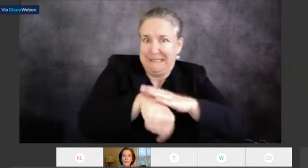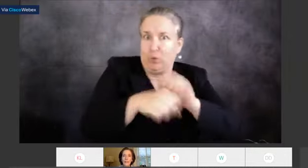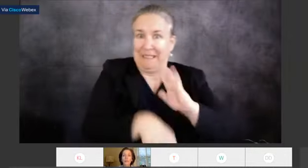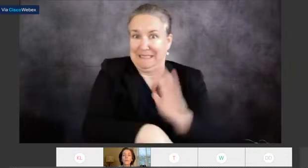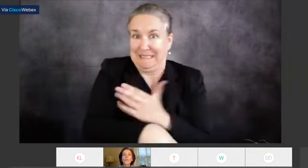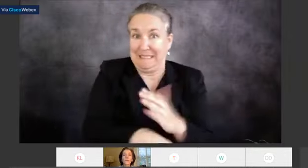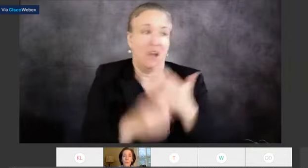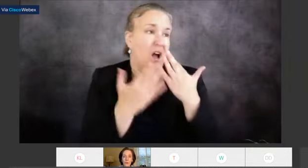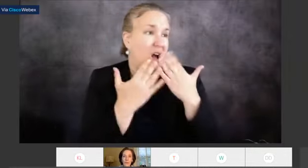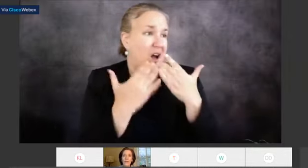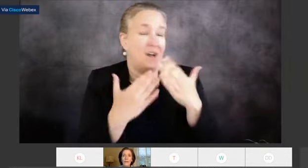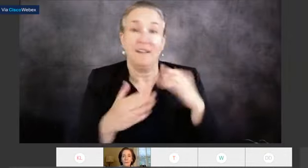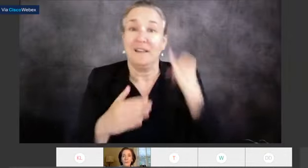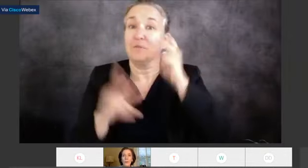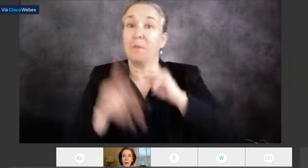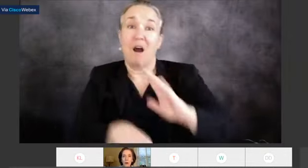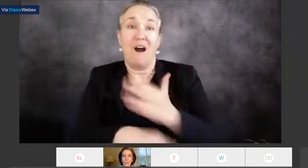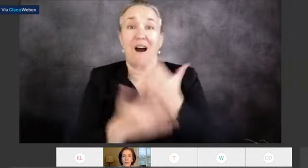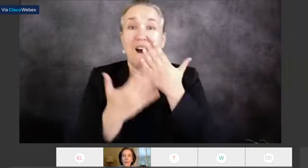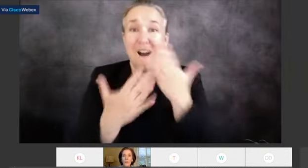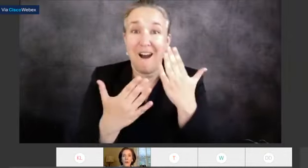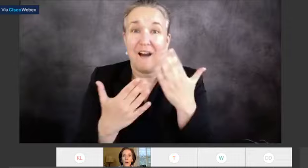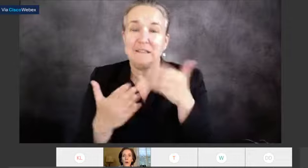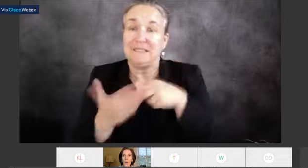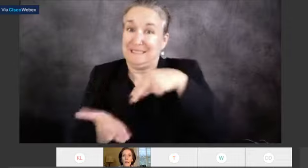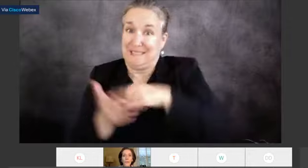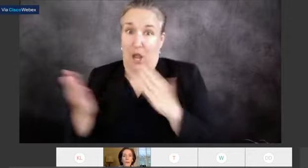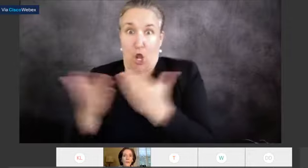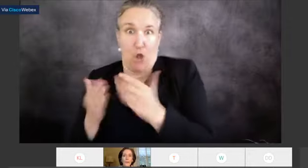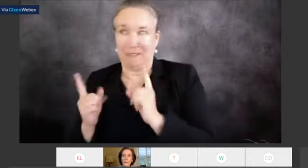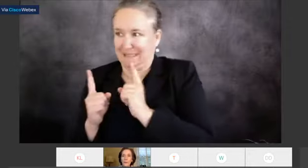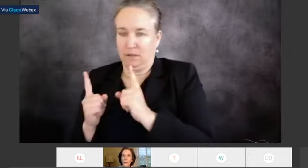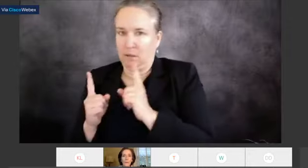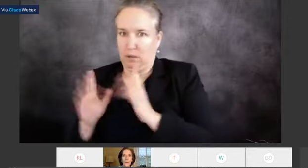be even further than six feet apart so that's why there's a universal